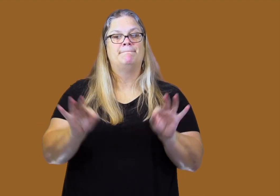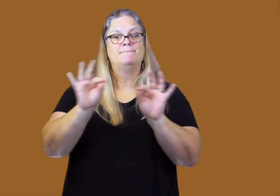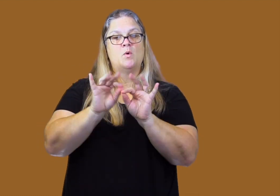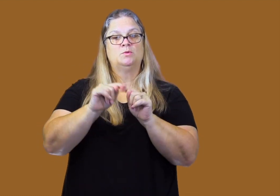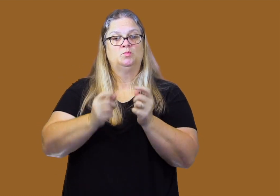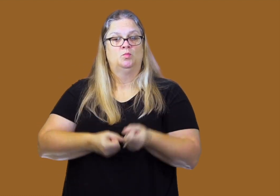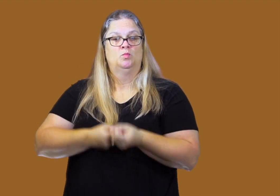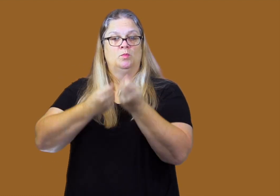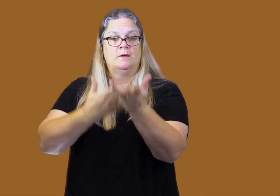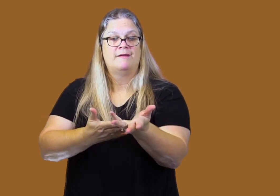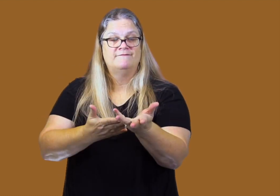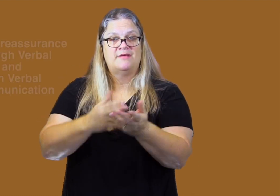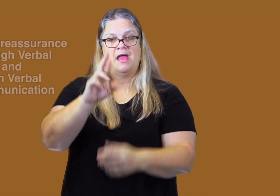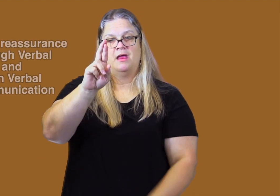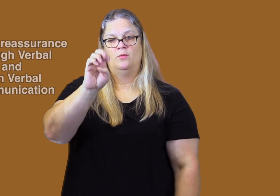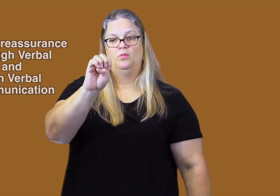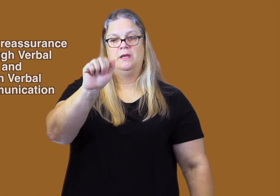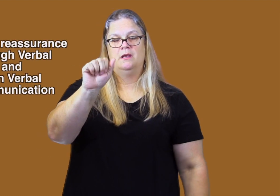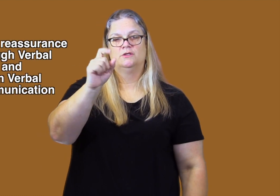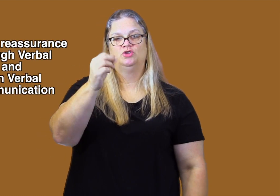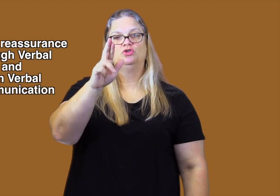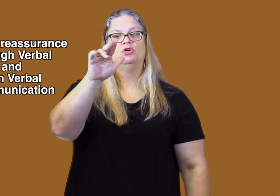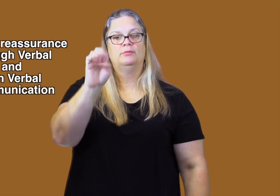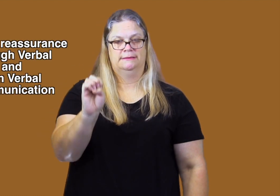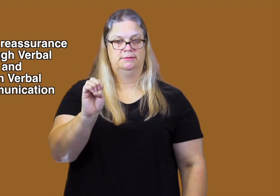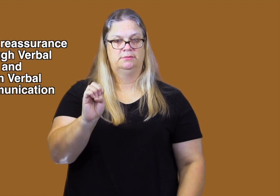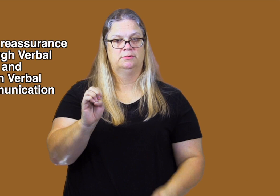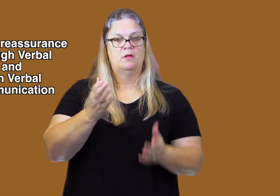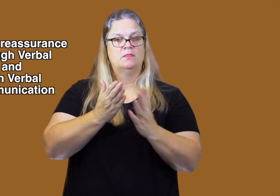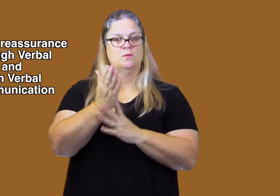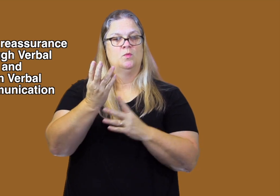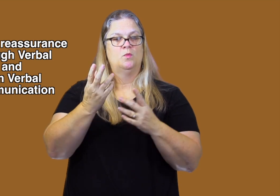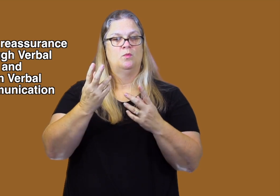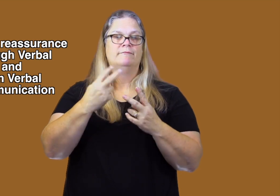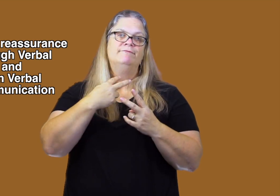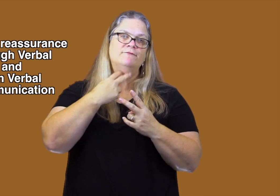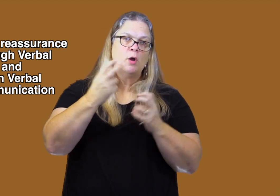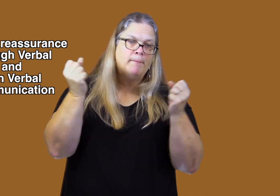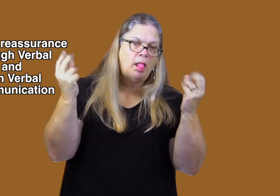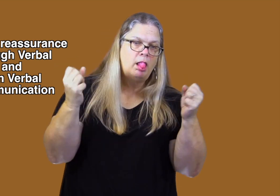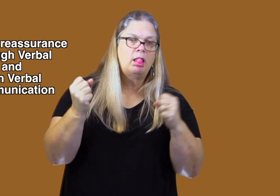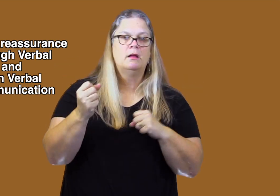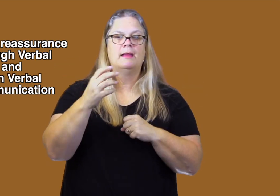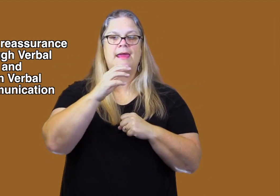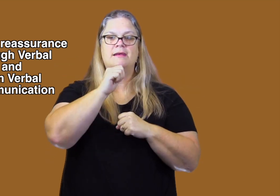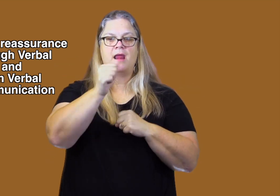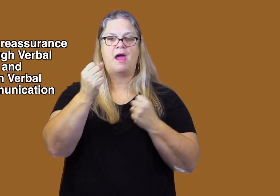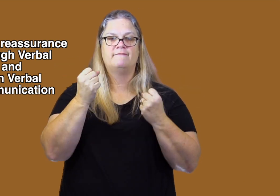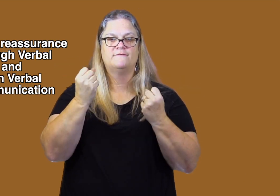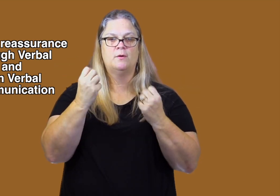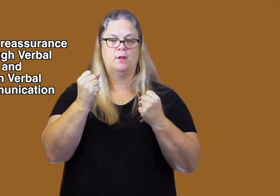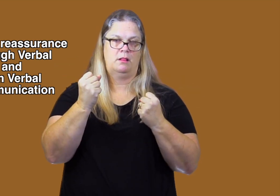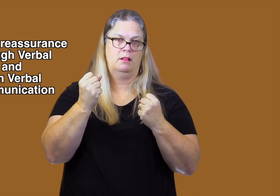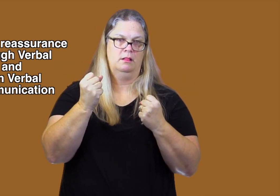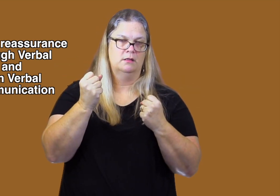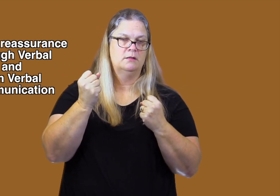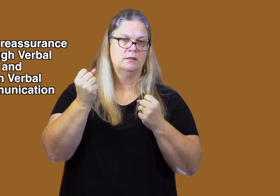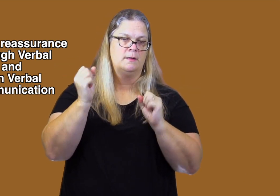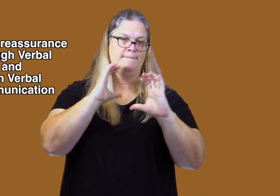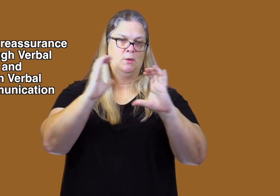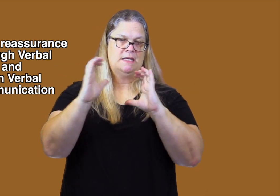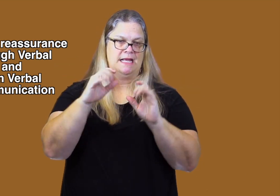It's important to convey reassurance through verbal or signed and nonverbal communication.